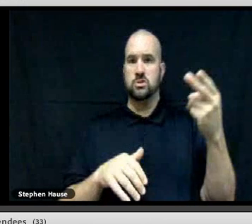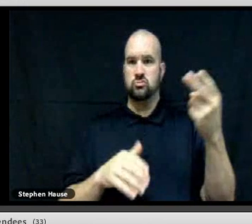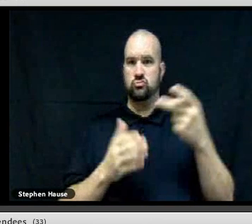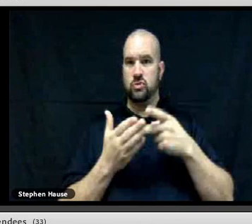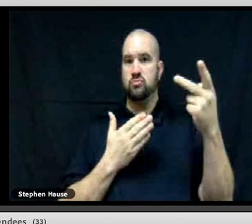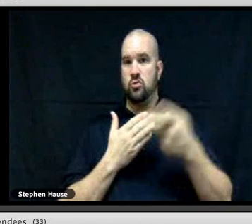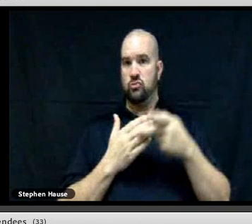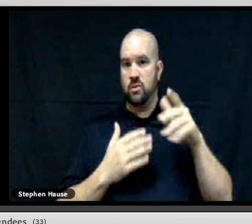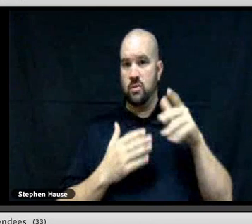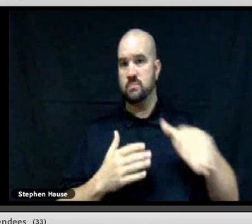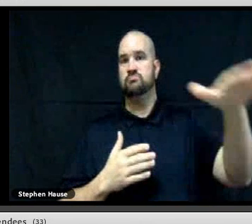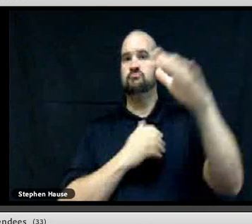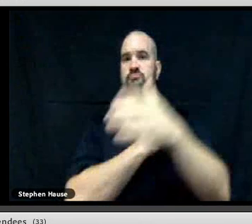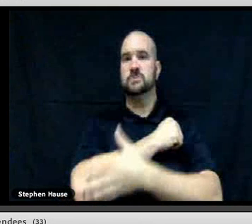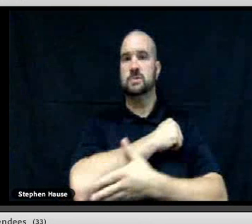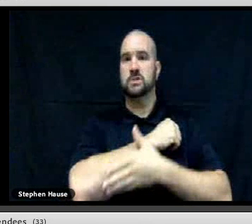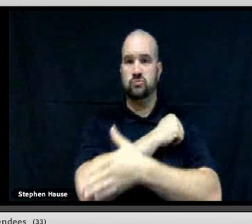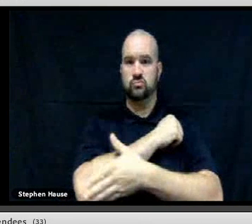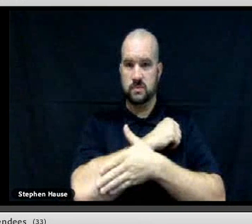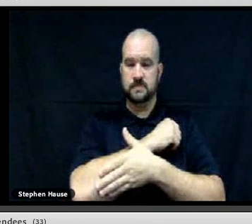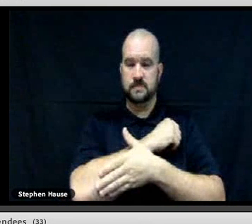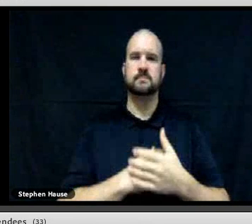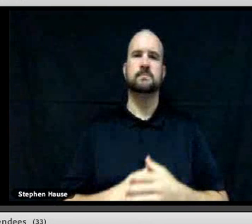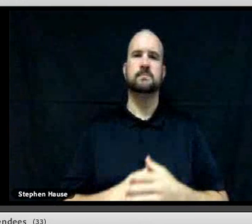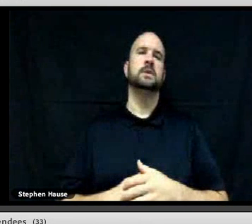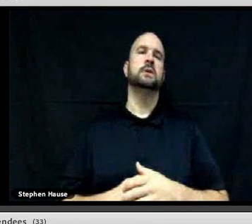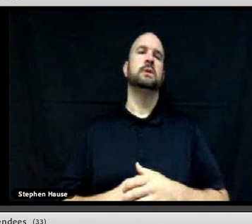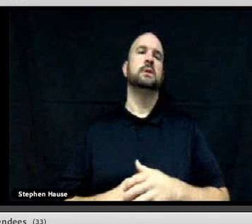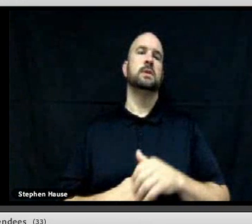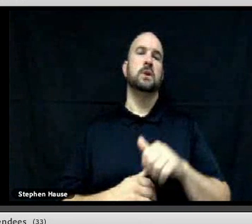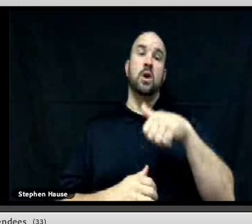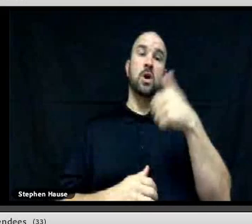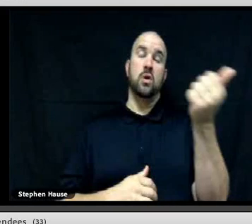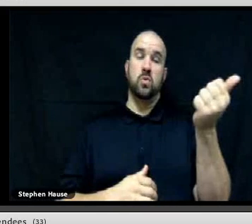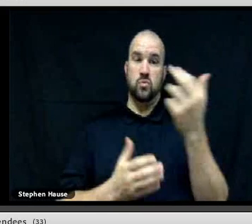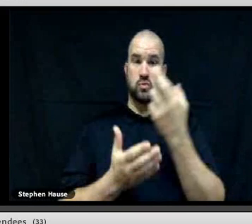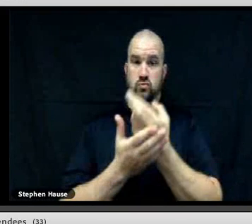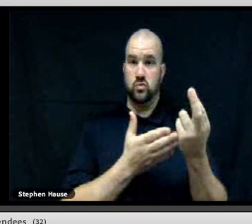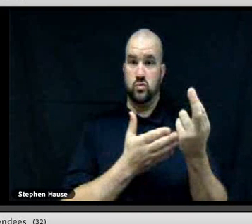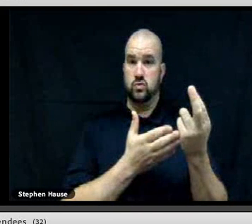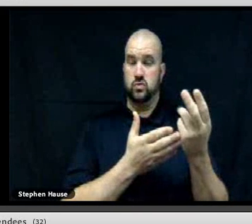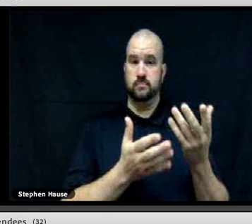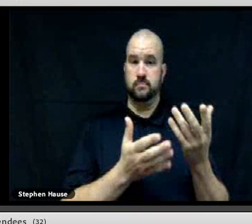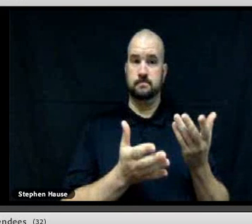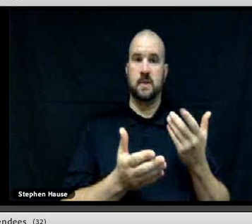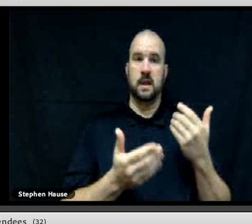Uh, another resource that is, uh, provided by DPLA are primary source sets.